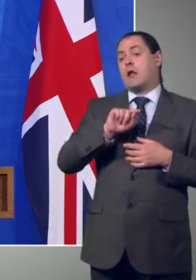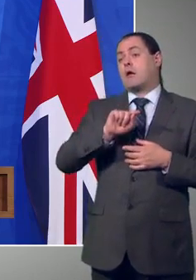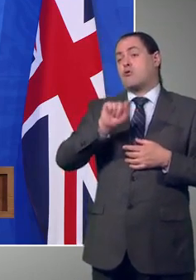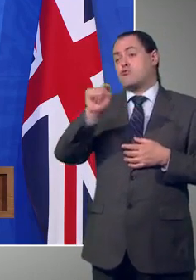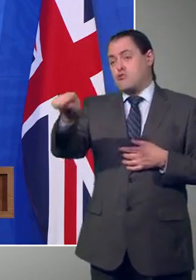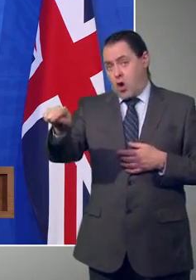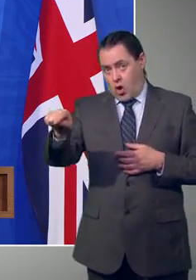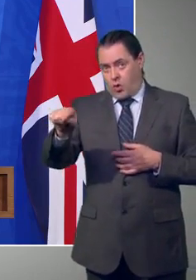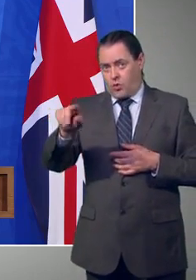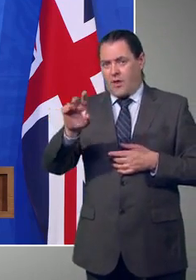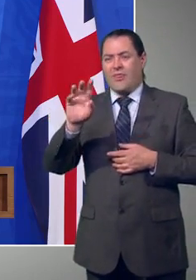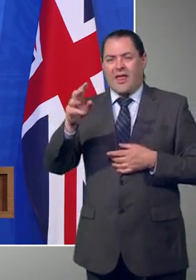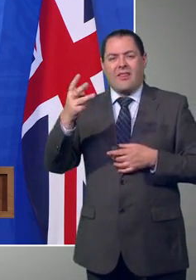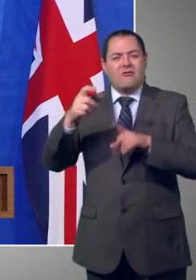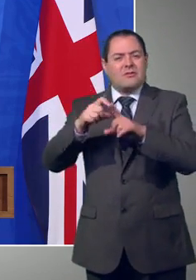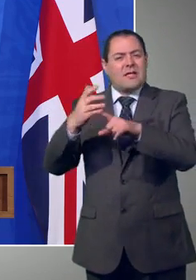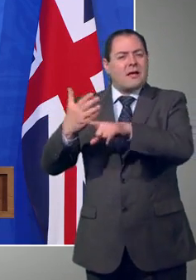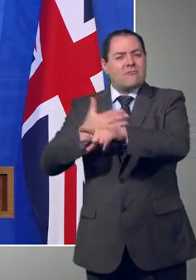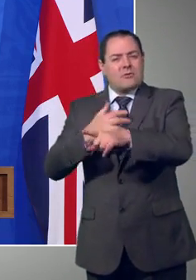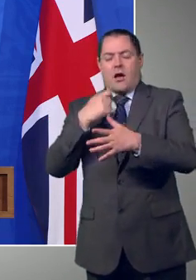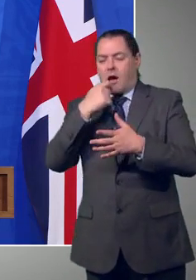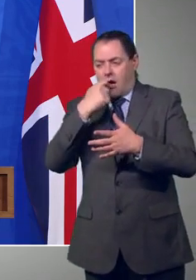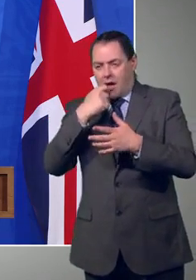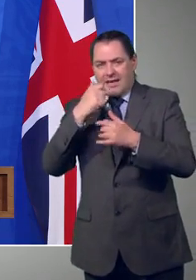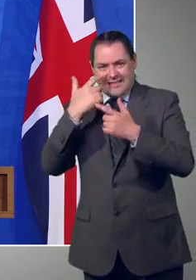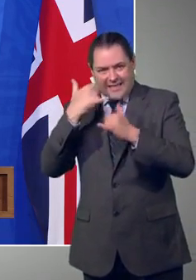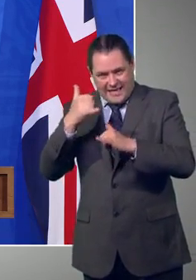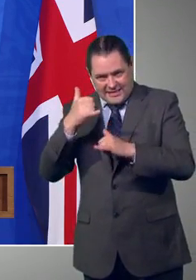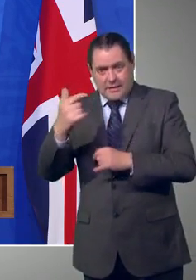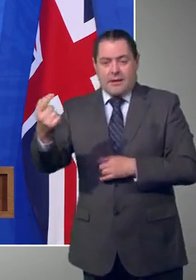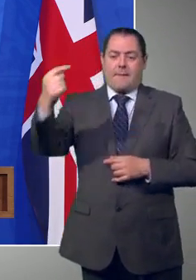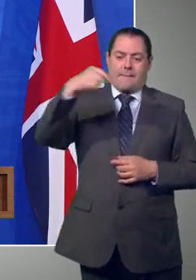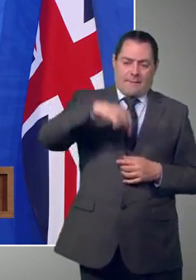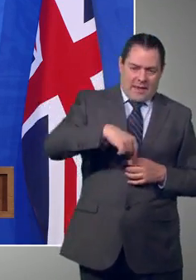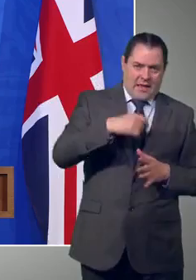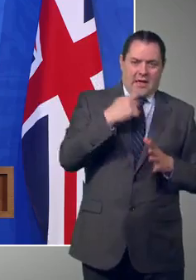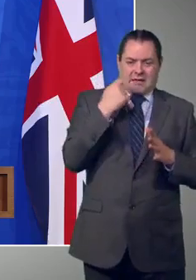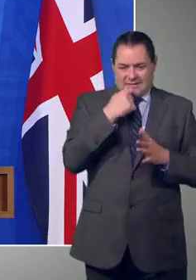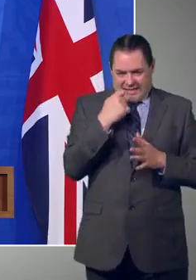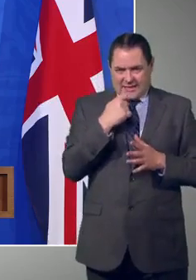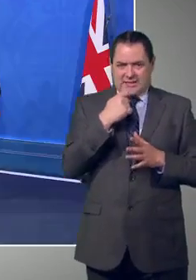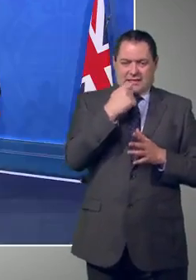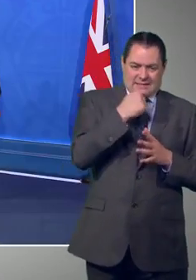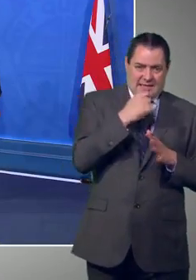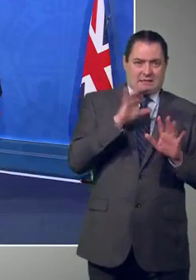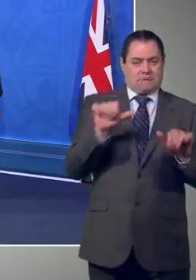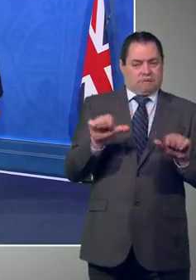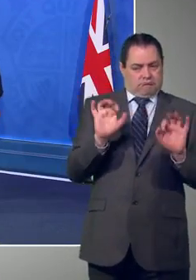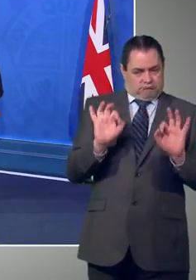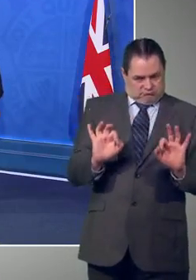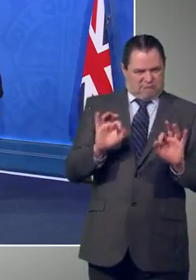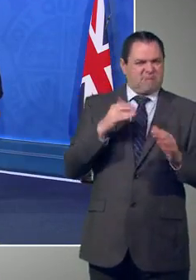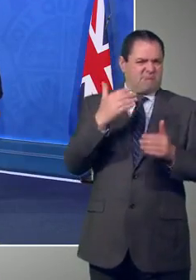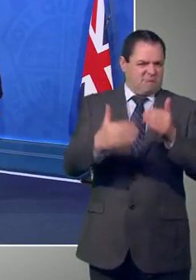important but for countries which are more at risk and we can take a more stringent